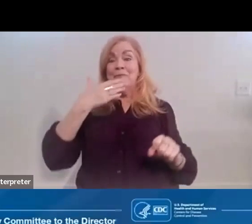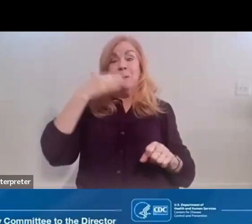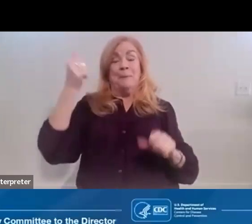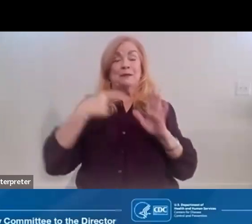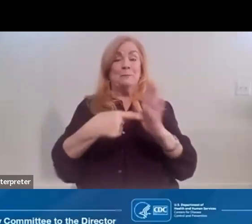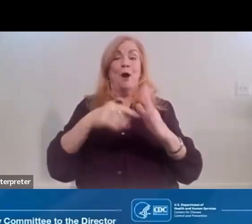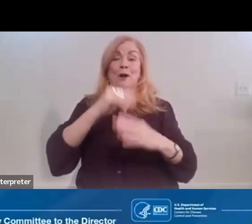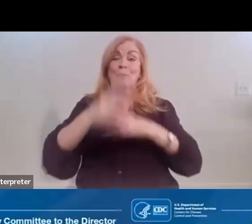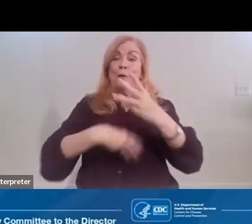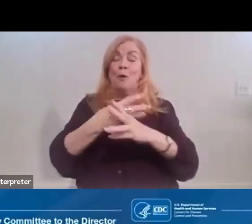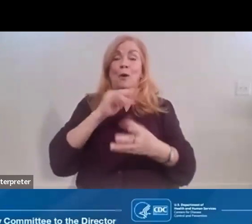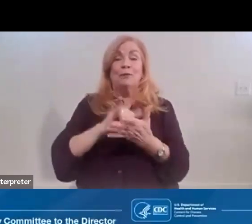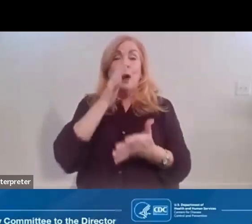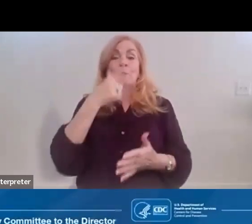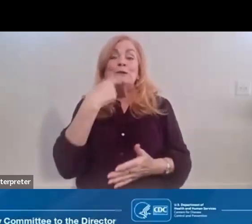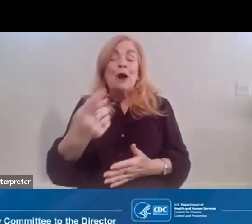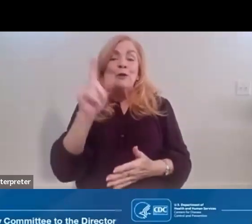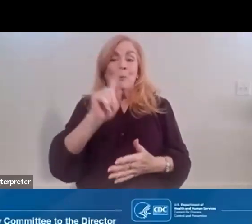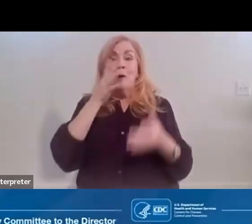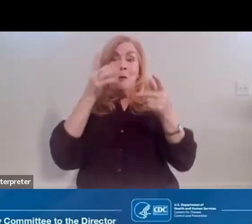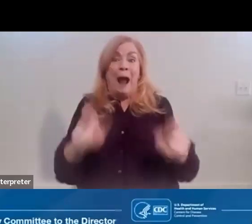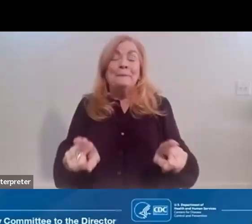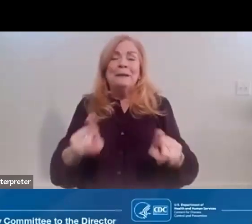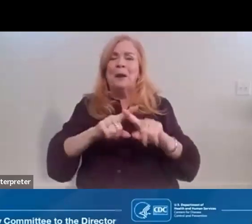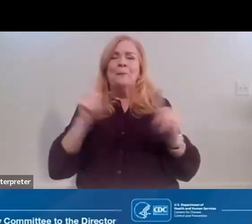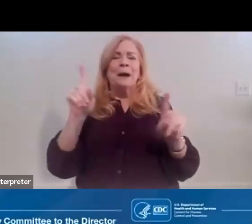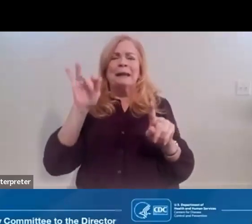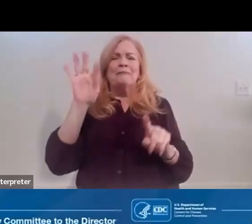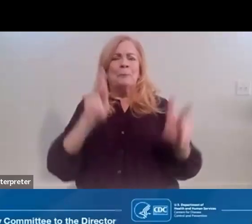if you can't get people to understand it and communicate it in such a way